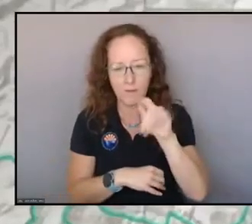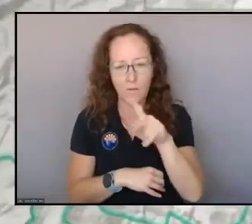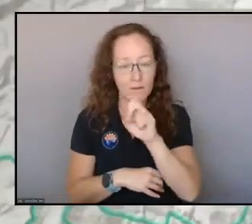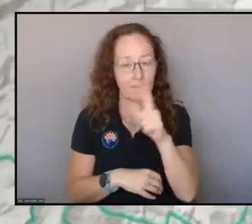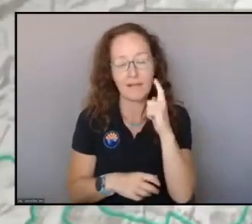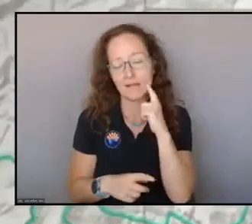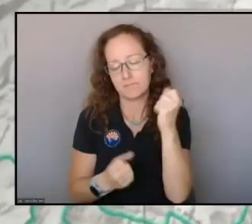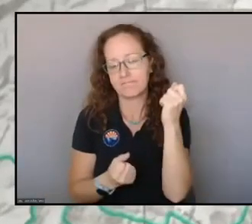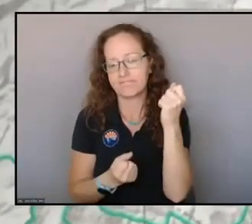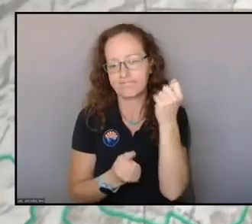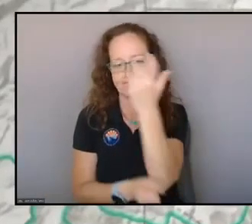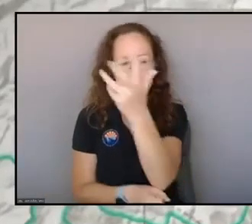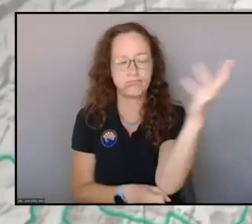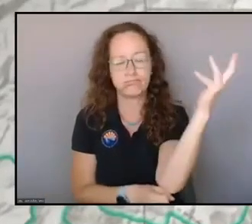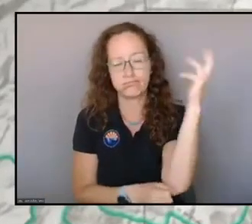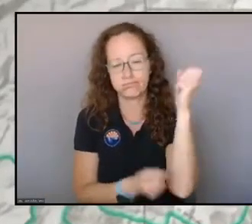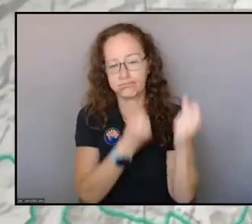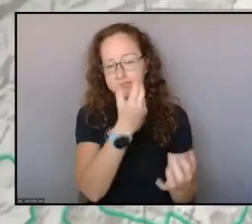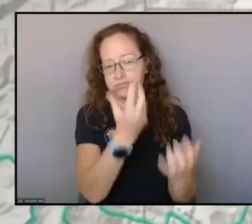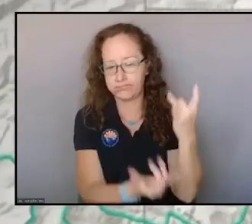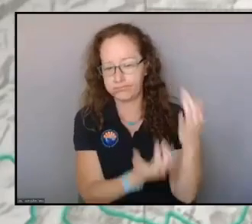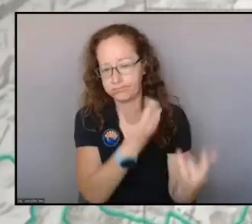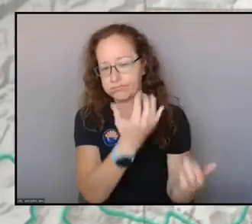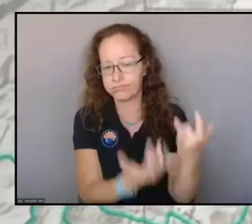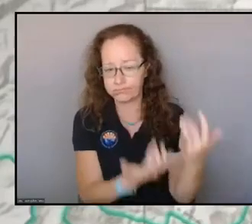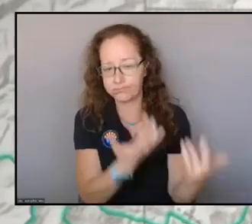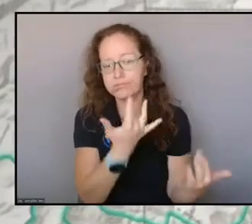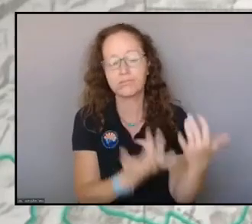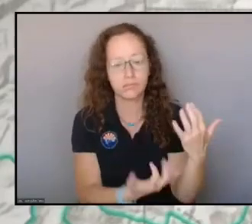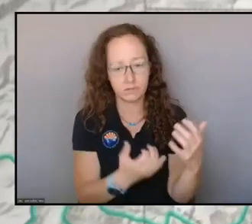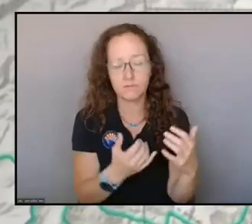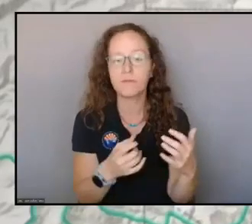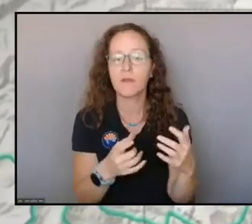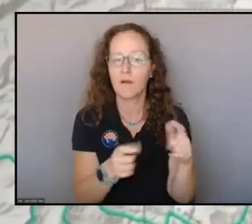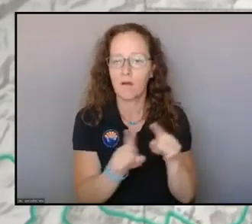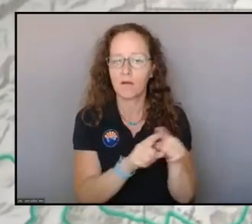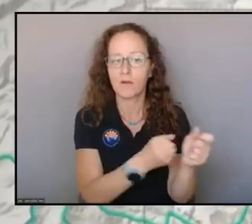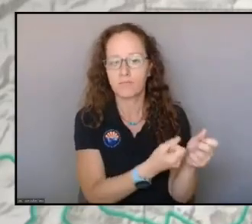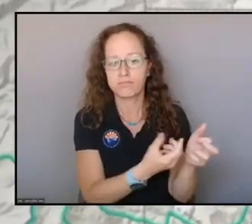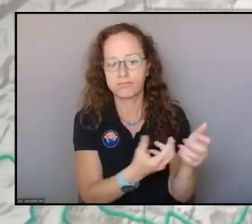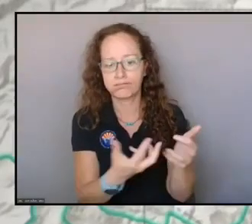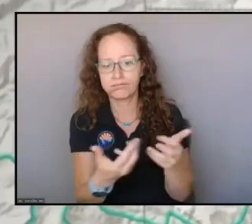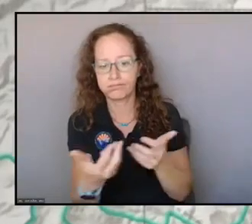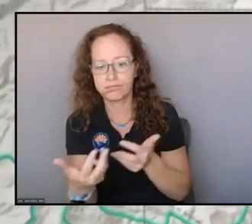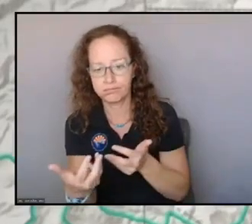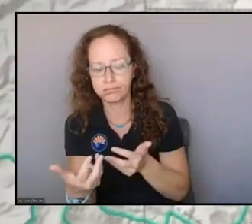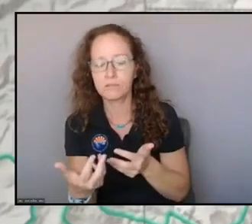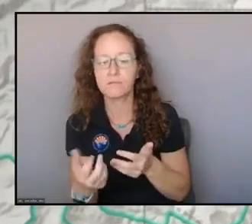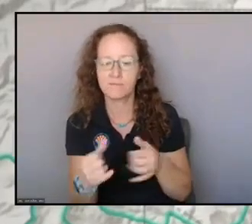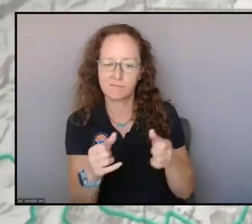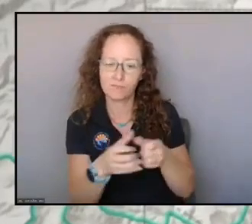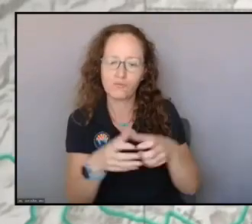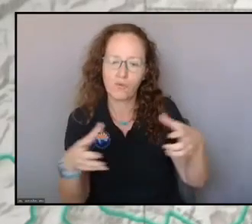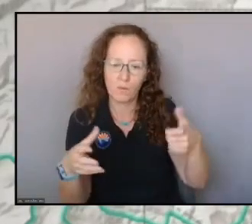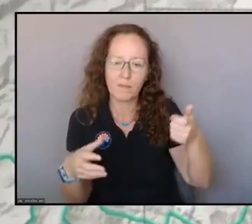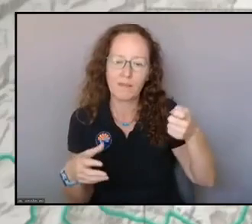CONTINUE TO BURN UP THERE IN THE WILDERNESS. THAT IS WHERE YOU'RE ALSO SEEING ADDITIONAL GROWTH FOR THE FIRE